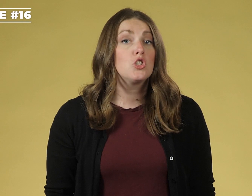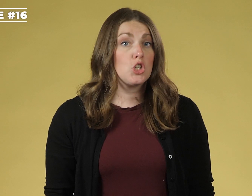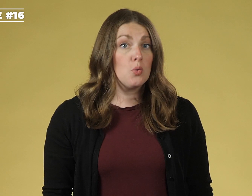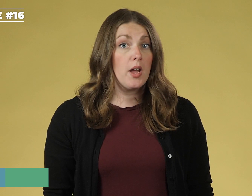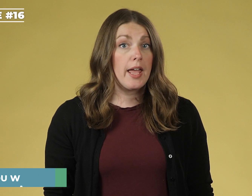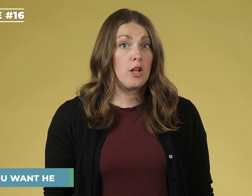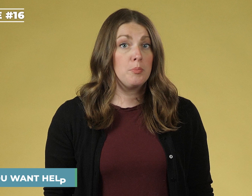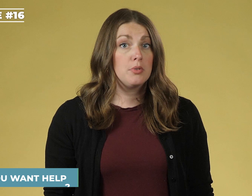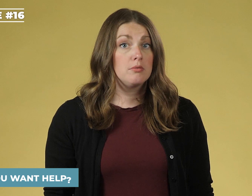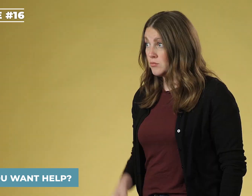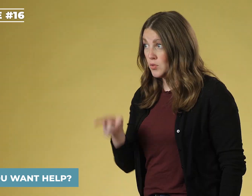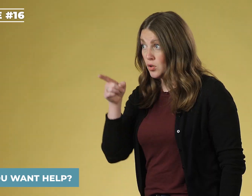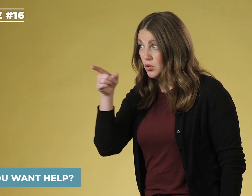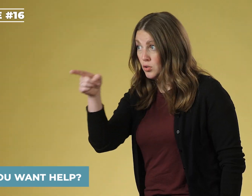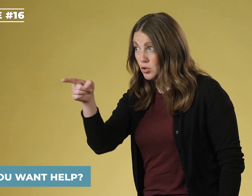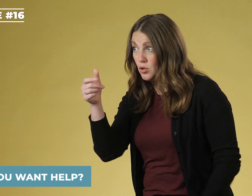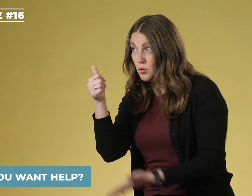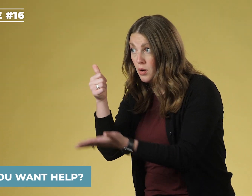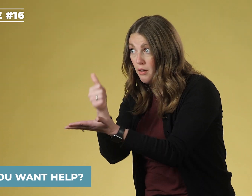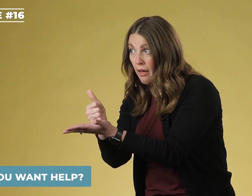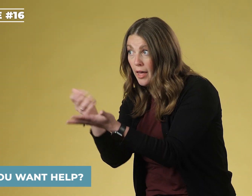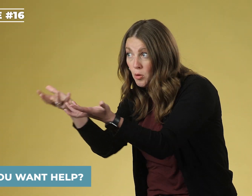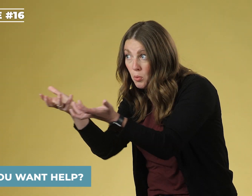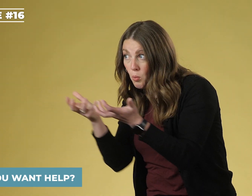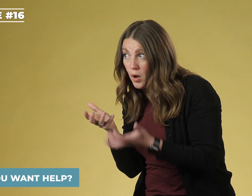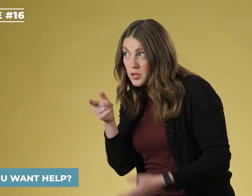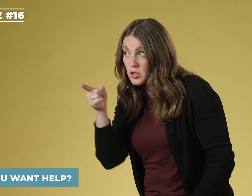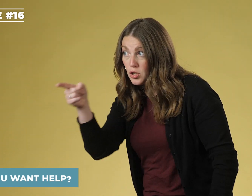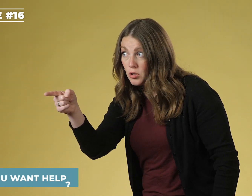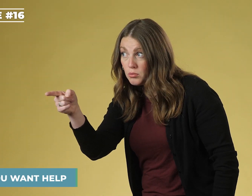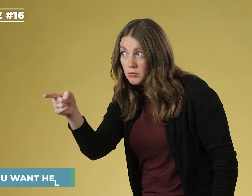Do you want help? 'You help want you?'